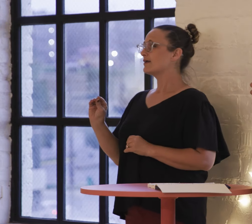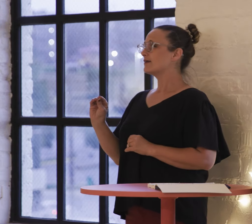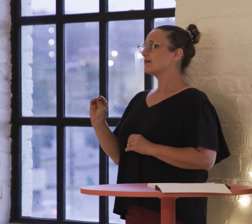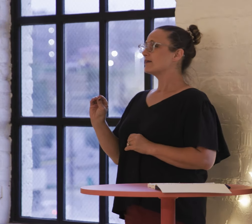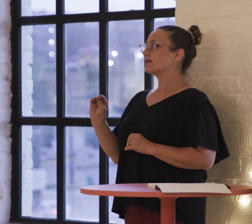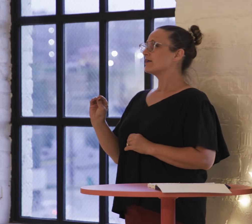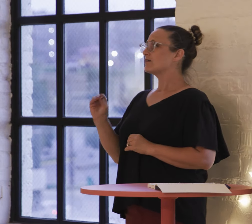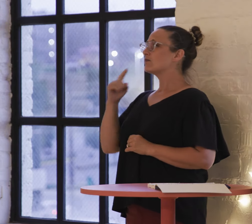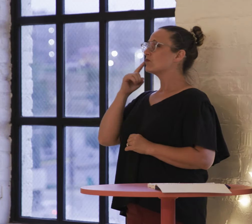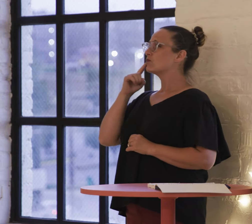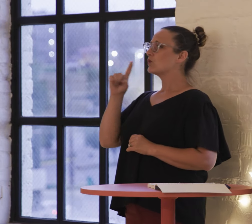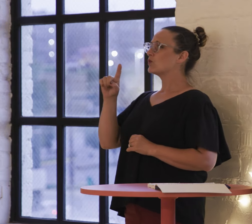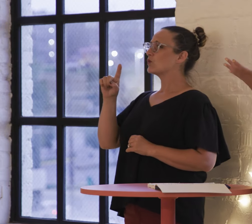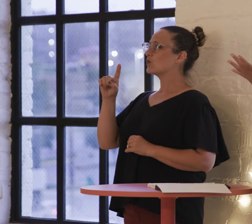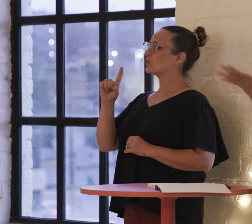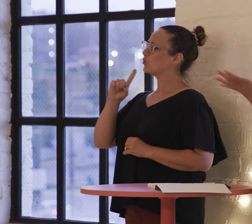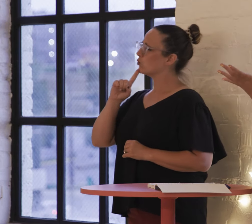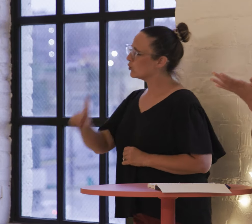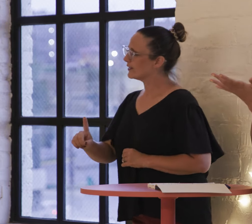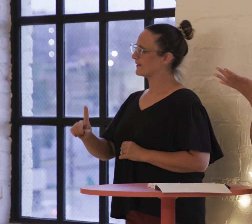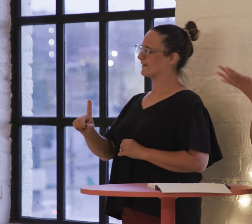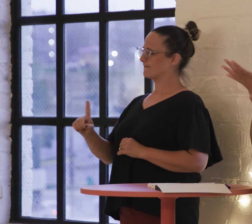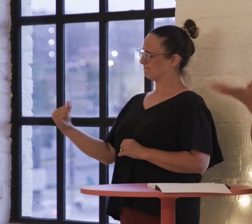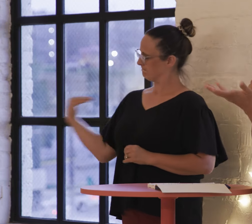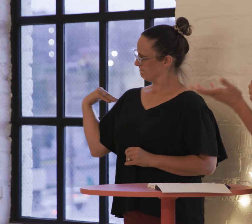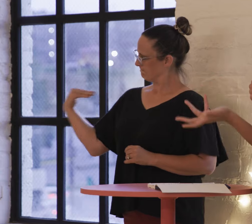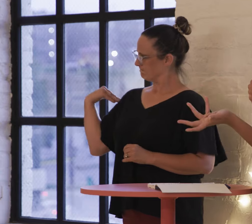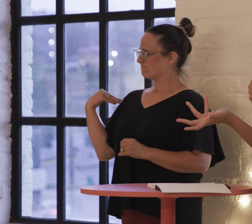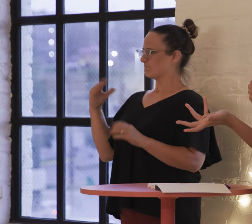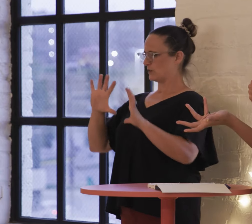to really remind us of the disabled community